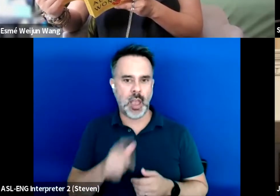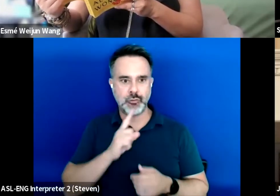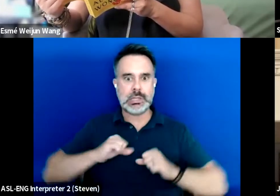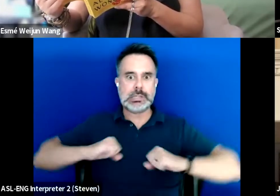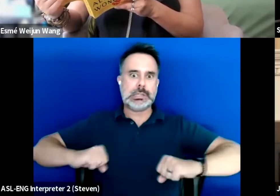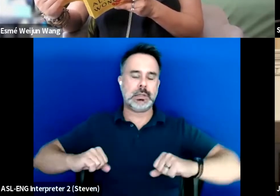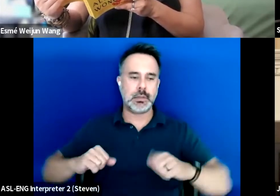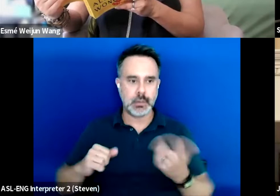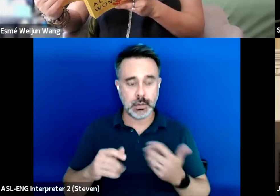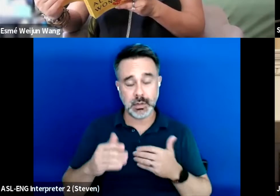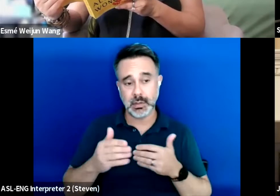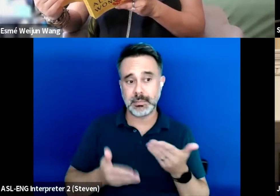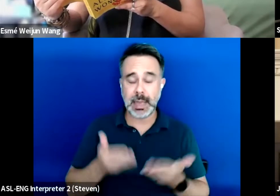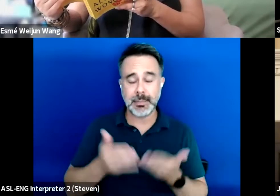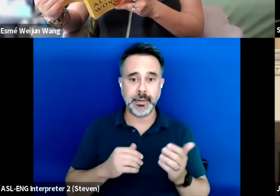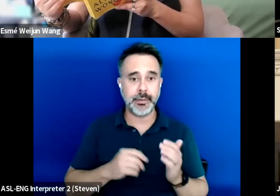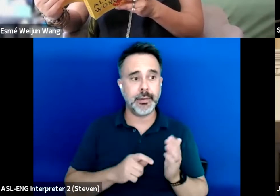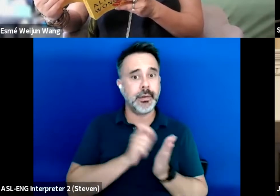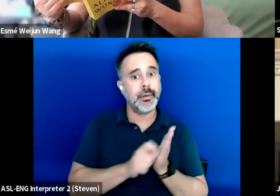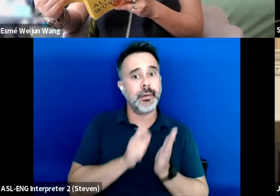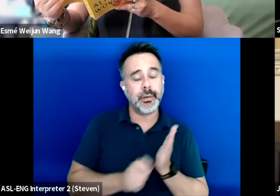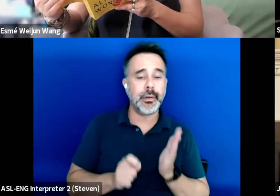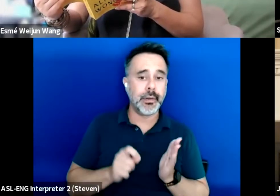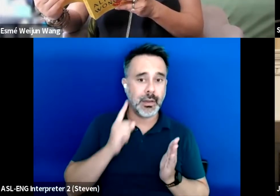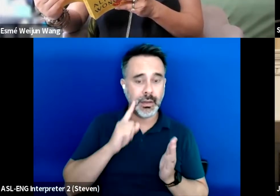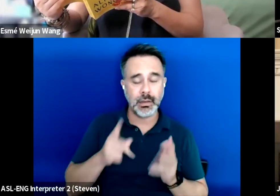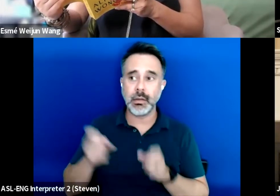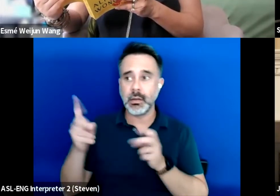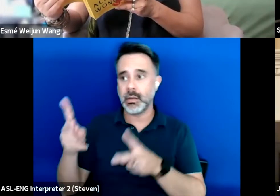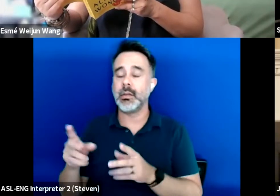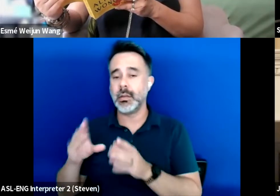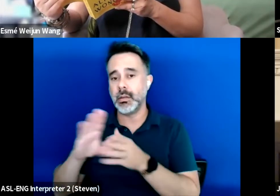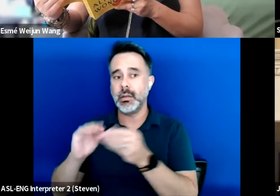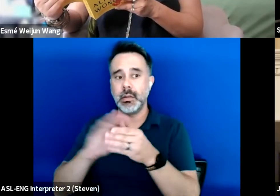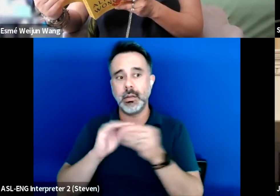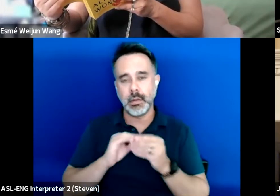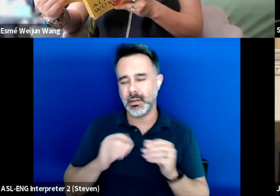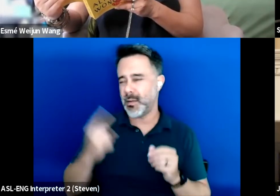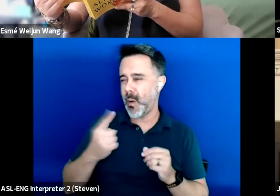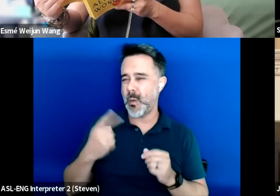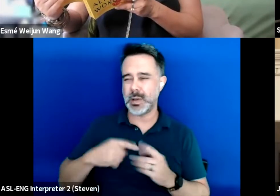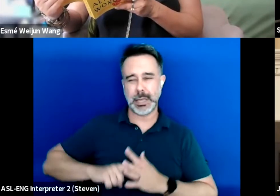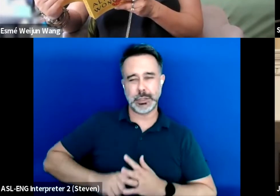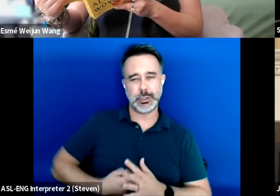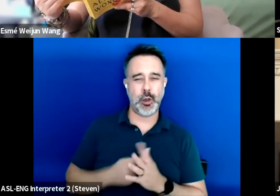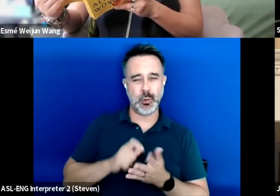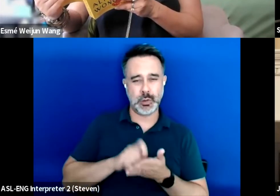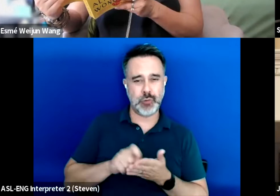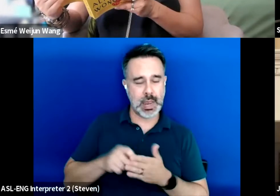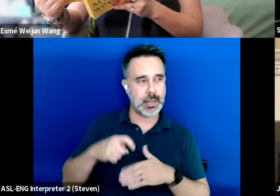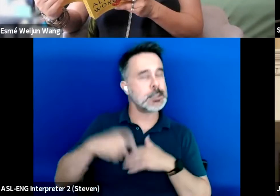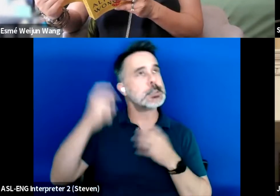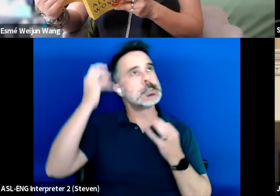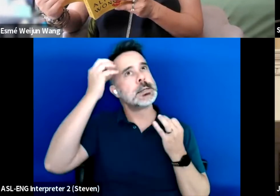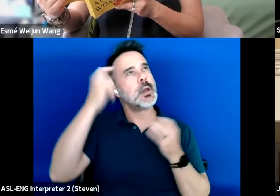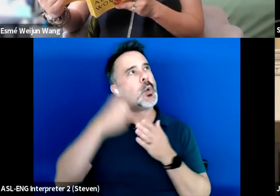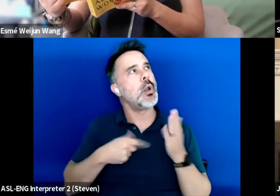Swirls of Very Important Thoughts and whipped Useless Blather soak up the page. More tapping. More deleting.